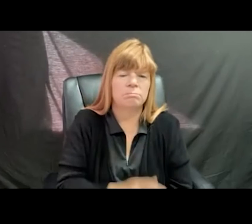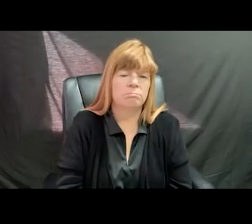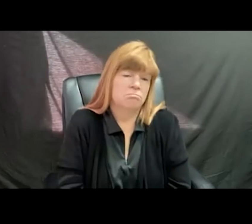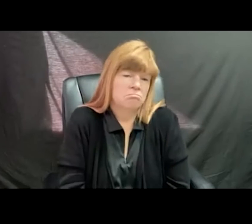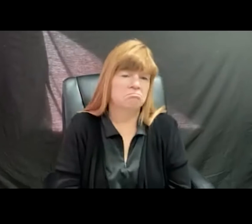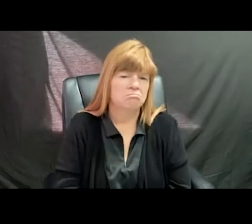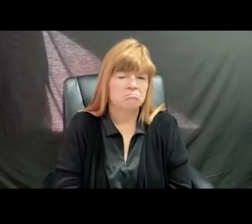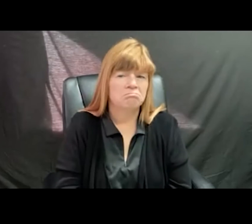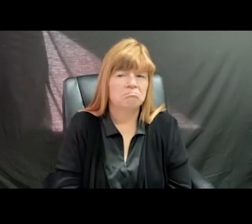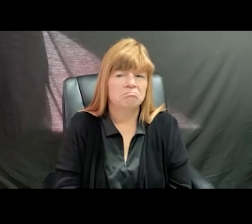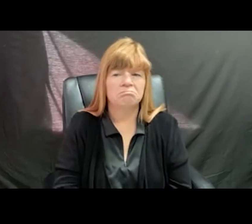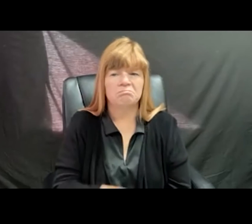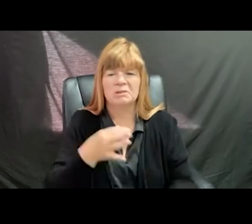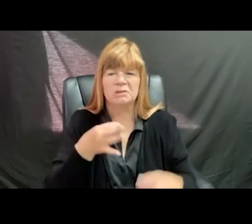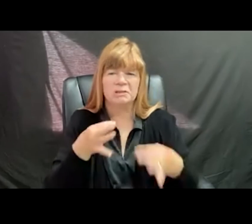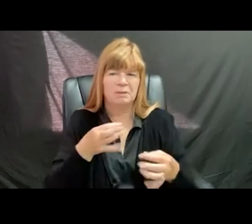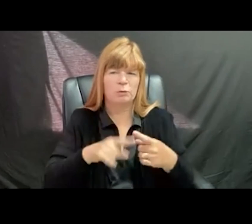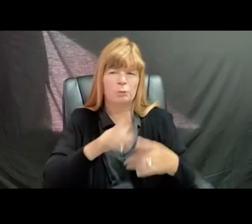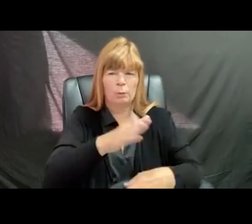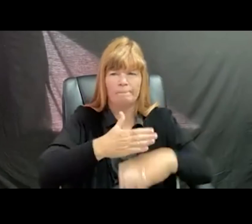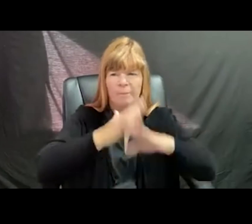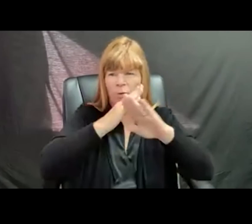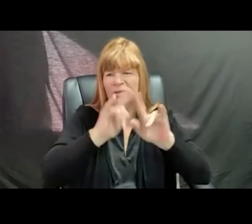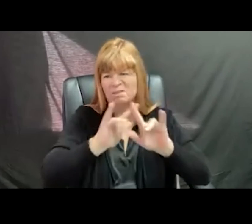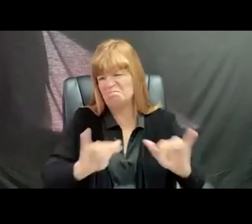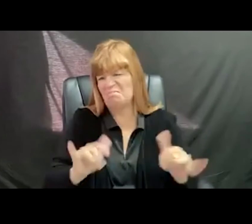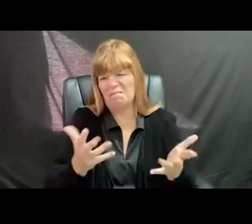barriers were for you at that time. Okay thank you.